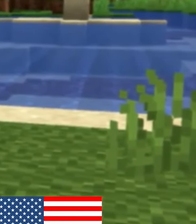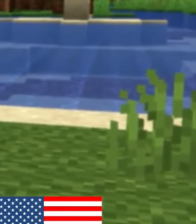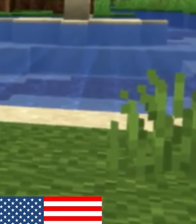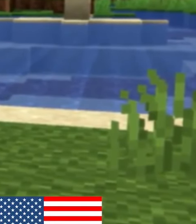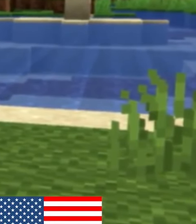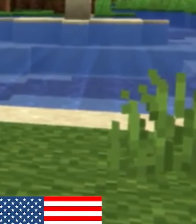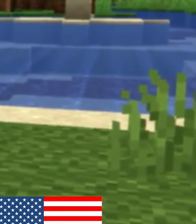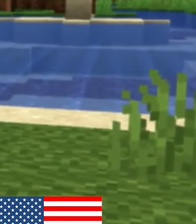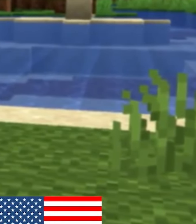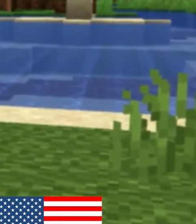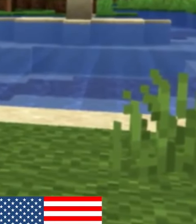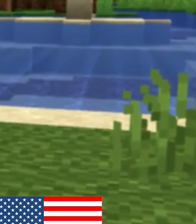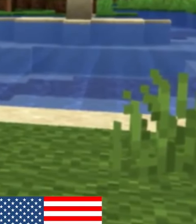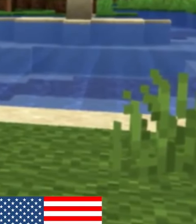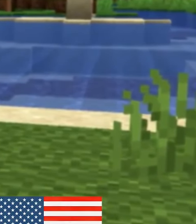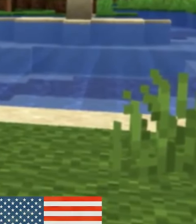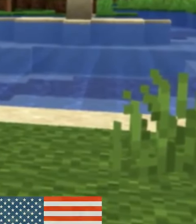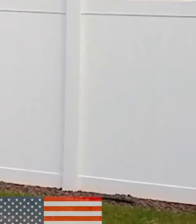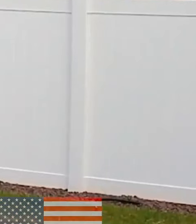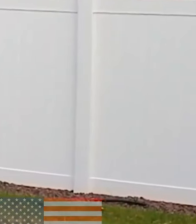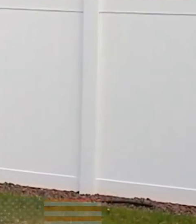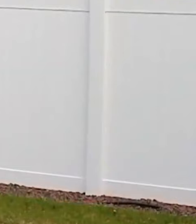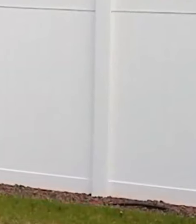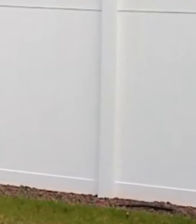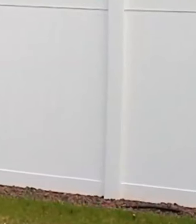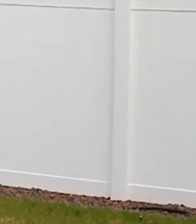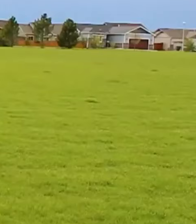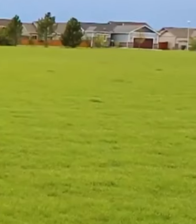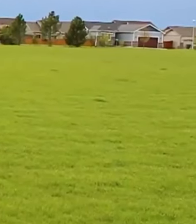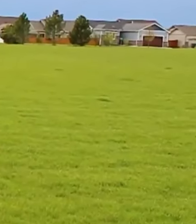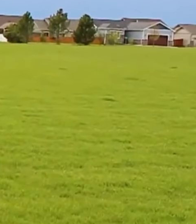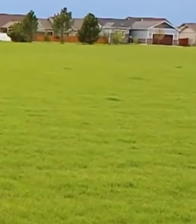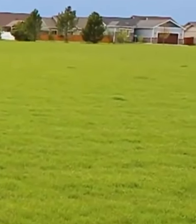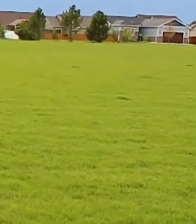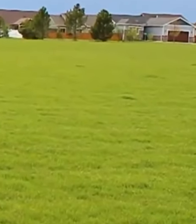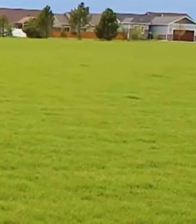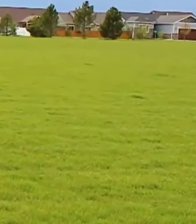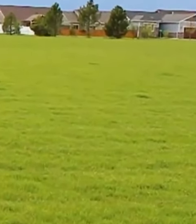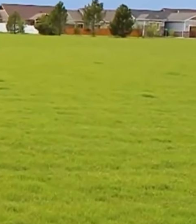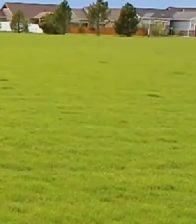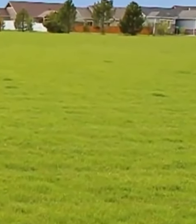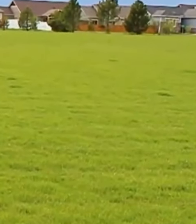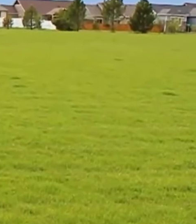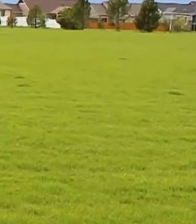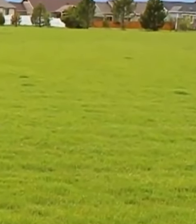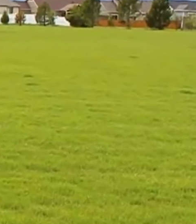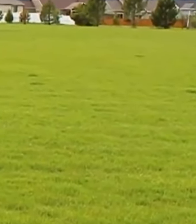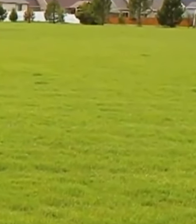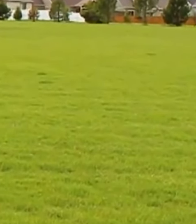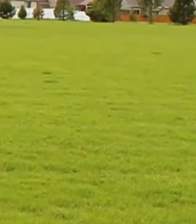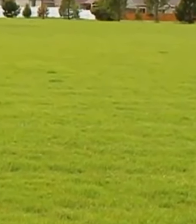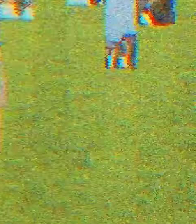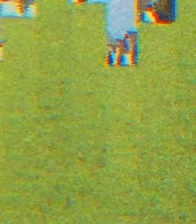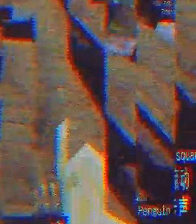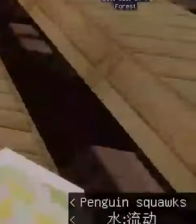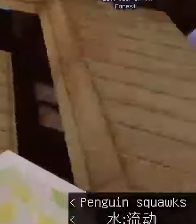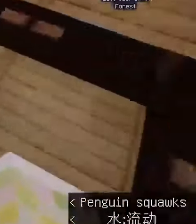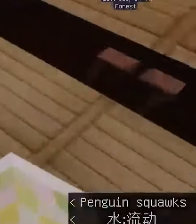WE'VE ADDED THESE NEW ADVENTURE CRYSTALS THAT ALLOW TO EXPERIENCE ADVENTURES IN YOUR HOME, IN YOUR BACKYARD OR